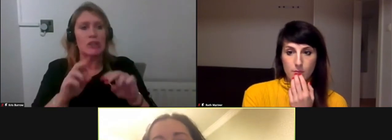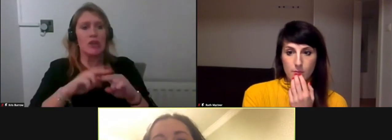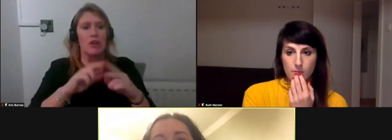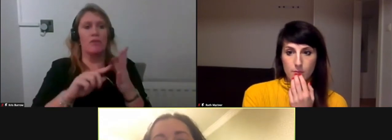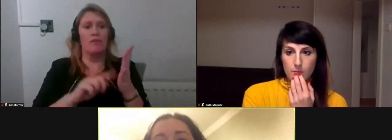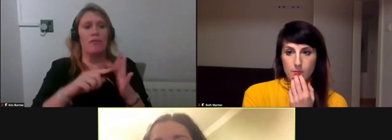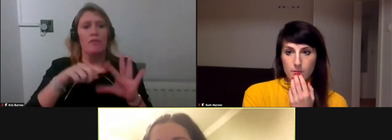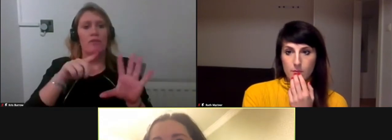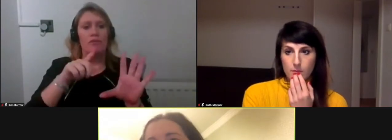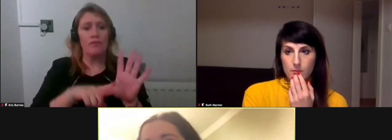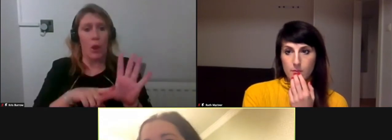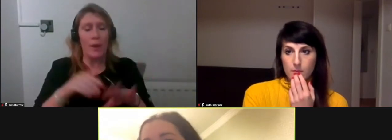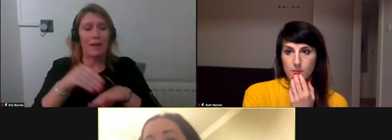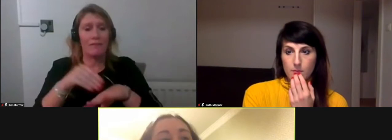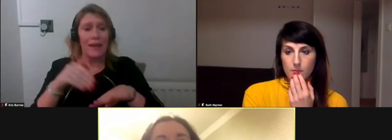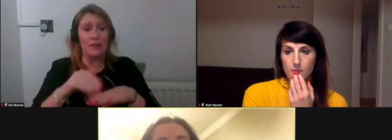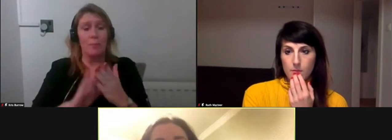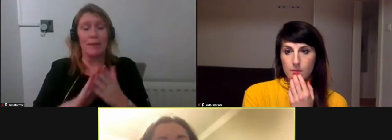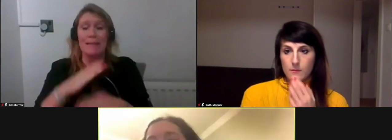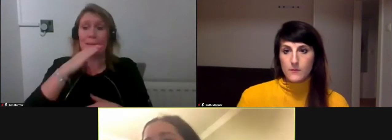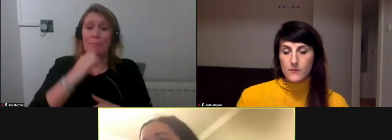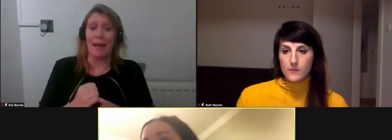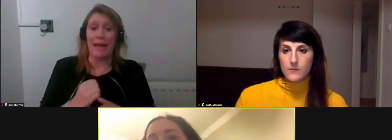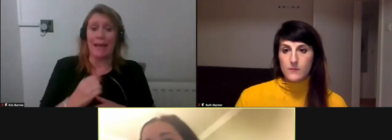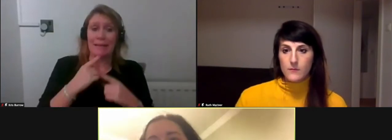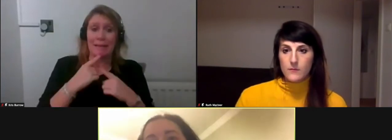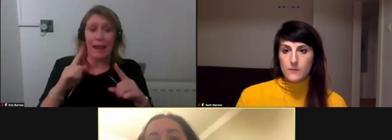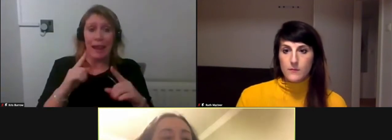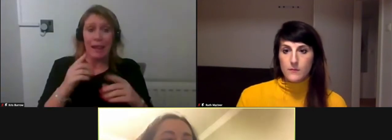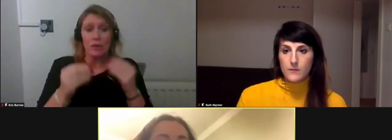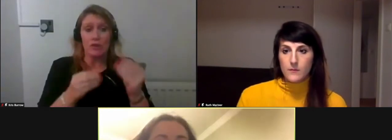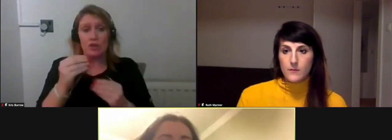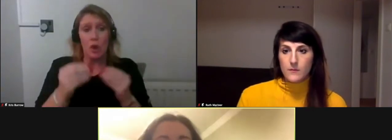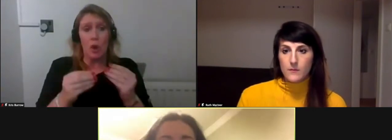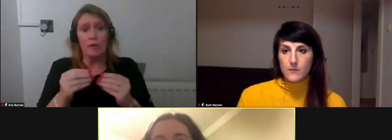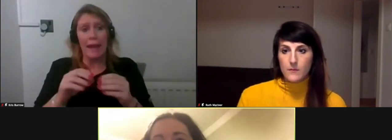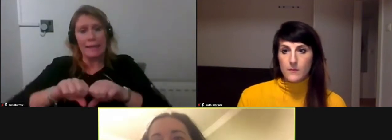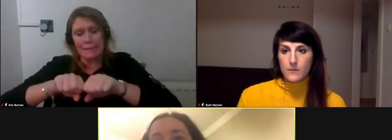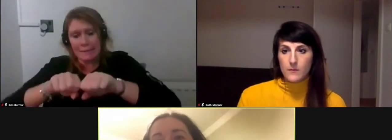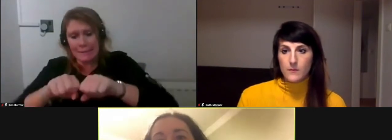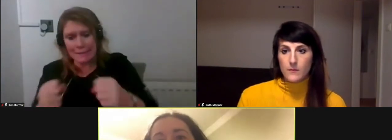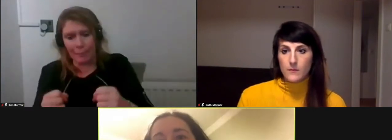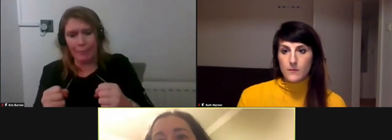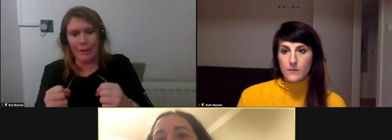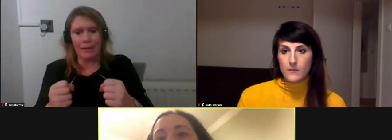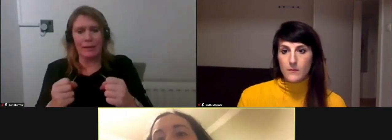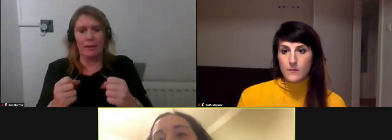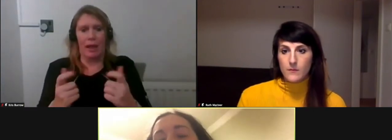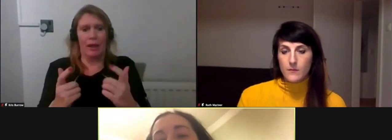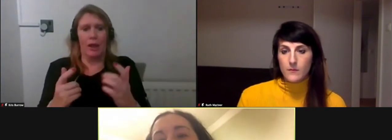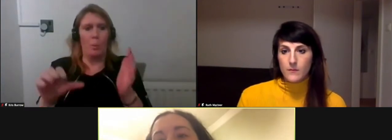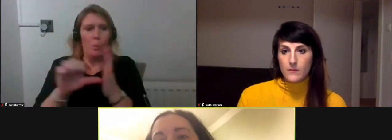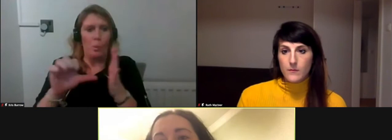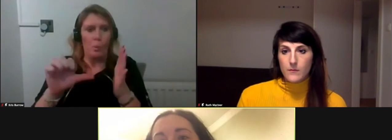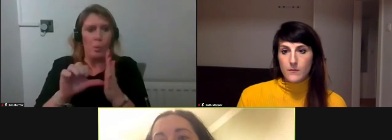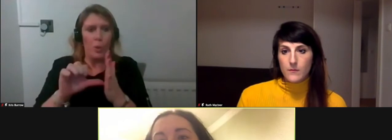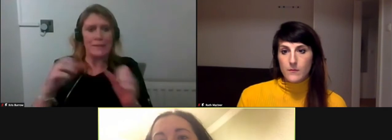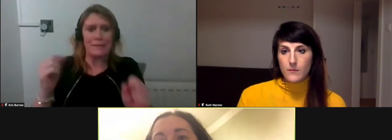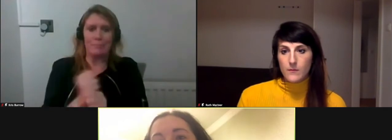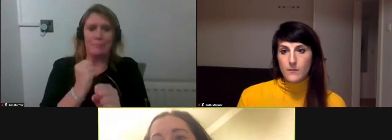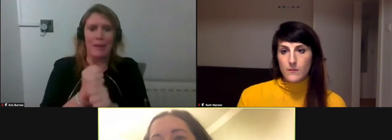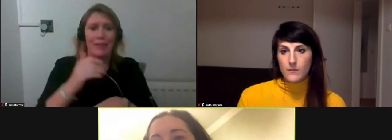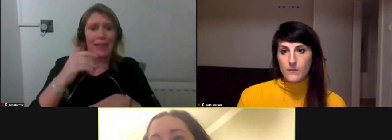snaps twigs to make sound effects, from a